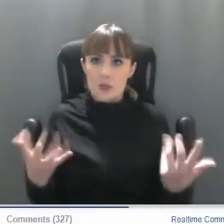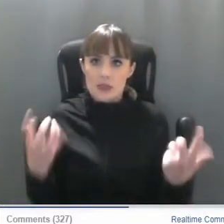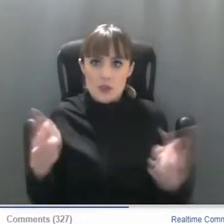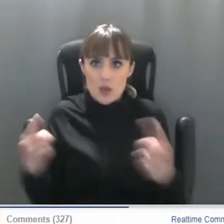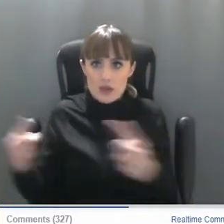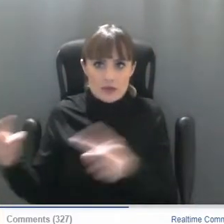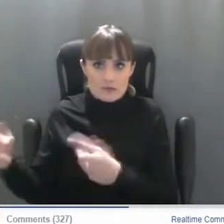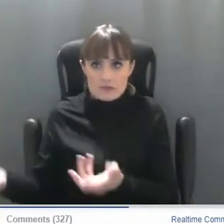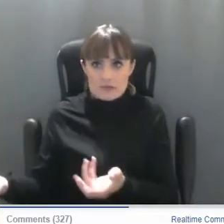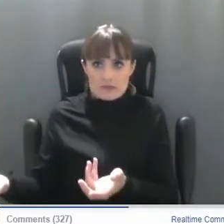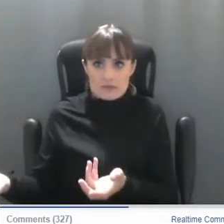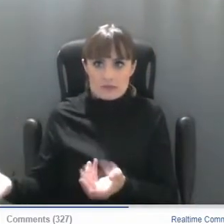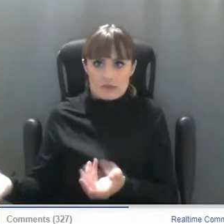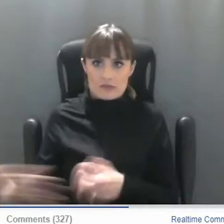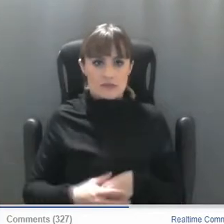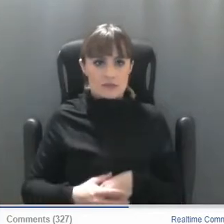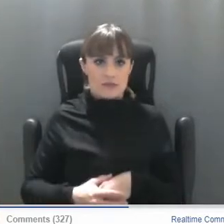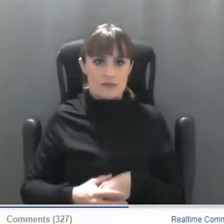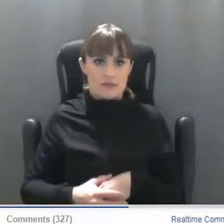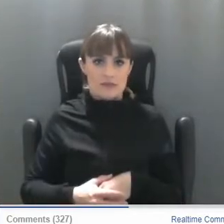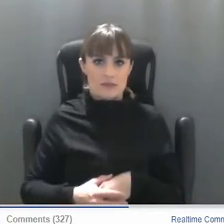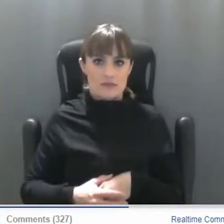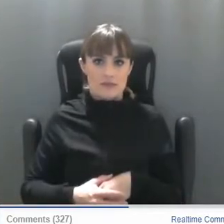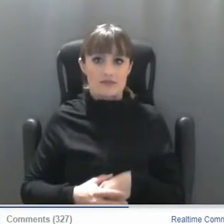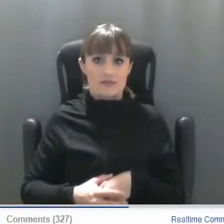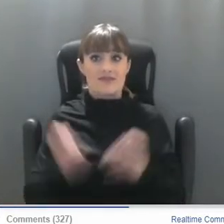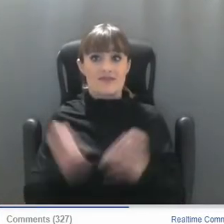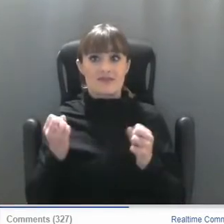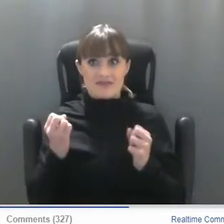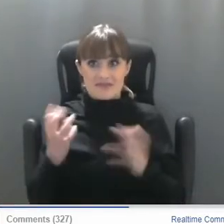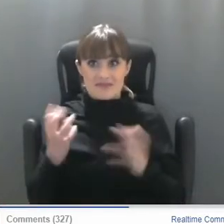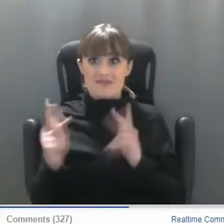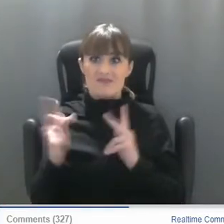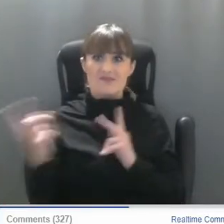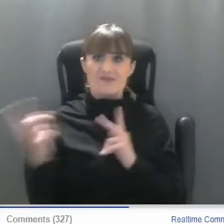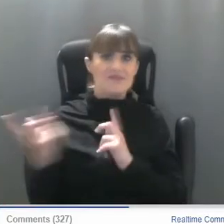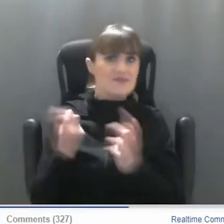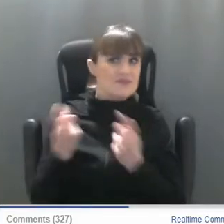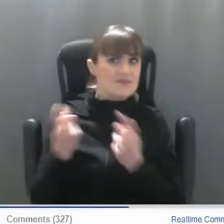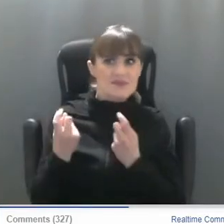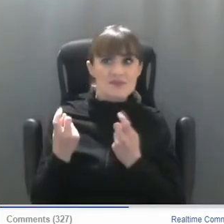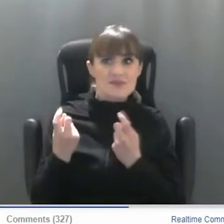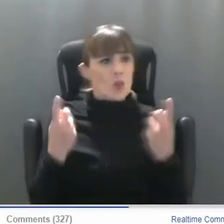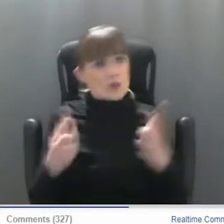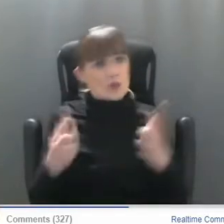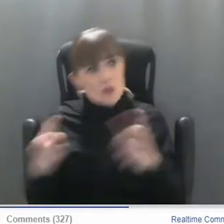questions about: what's happening, what's going on, and what does it look like? So I